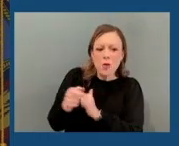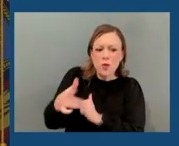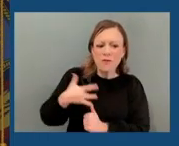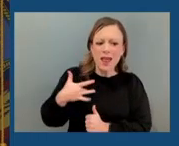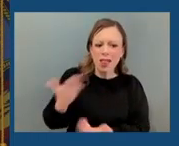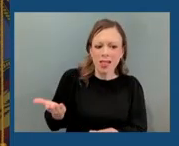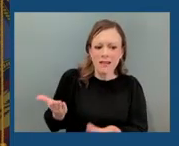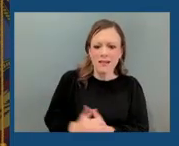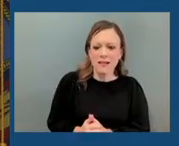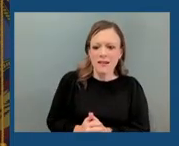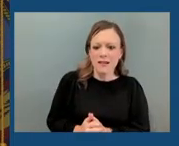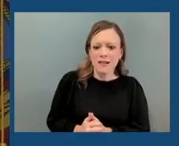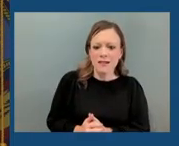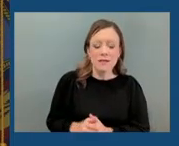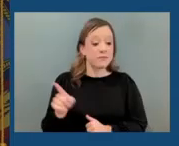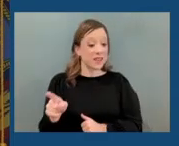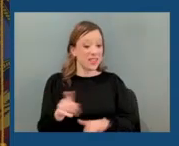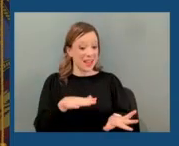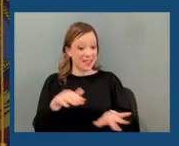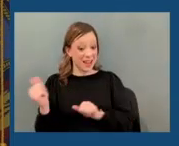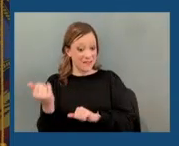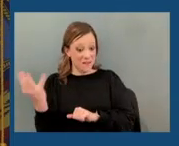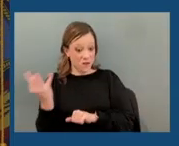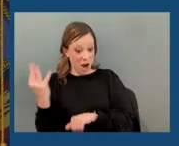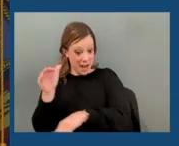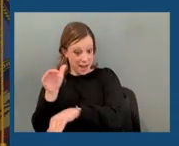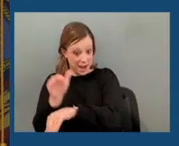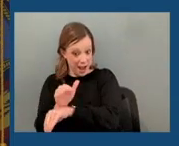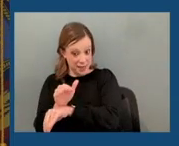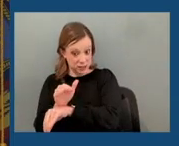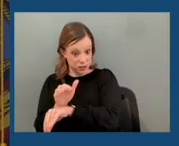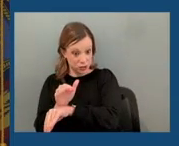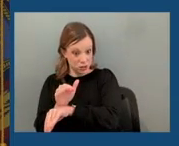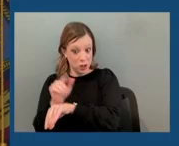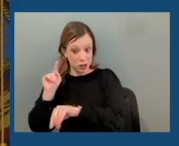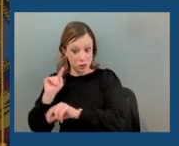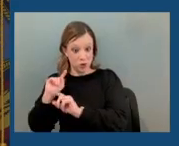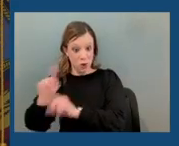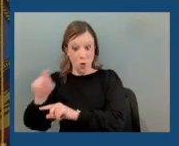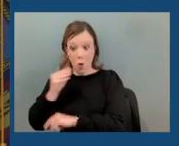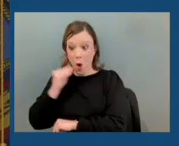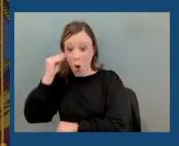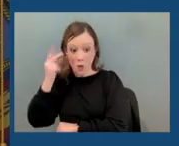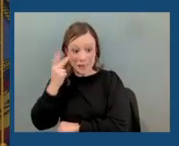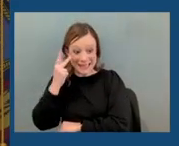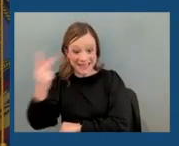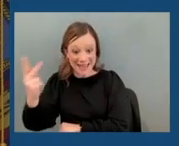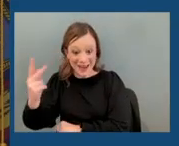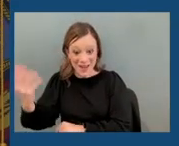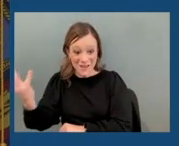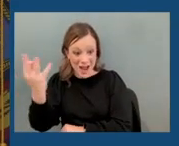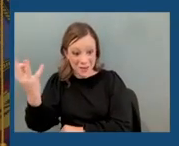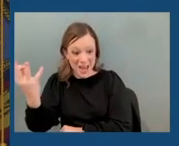leave on a Friday night to go home and see your family felt like Christmas and it felt like you're going back to school on a Sunday night and he kind of didn't excited about it,